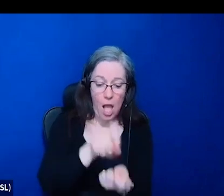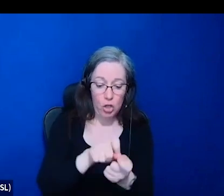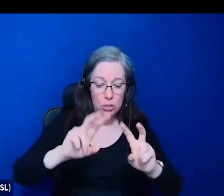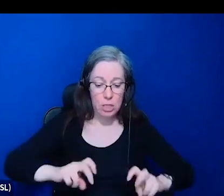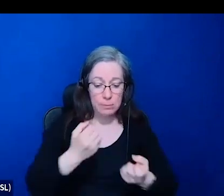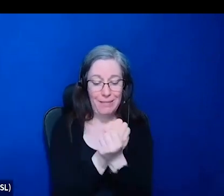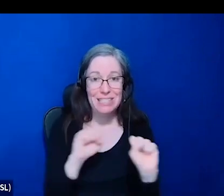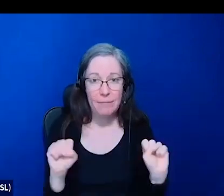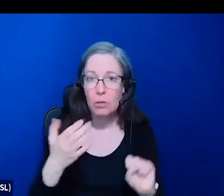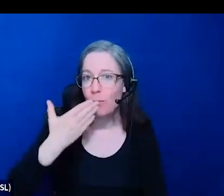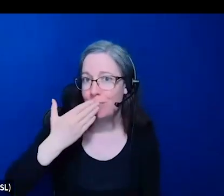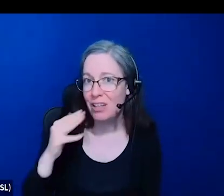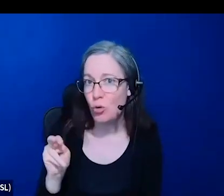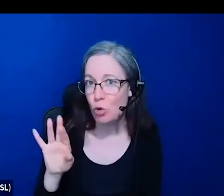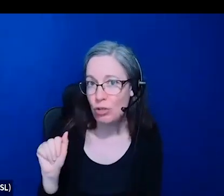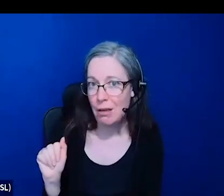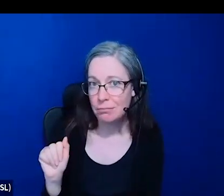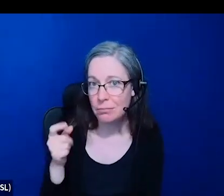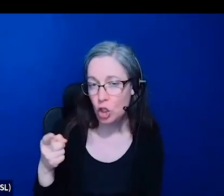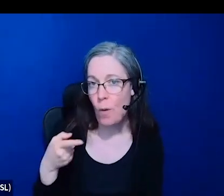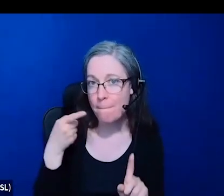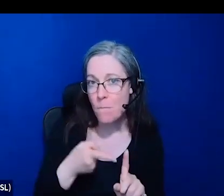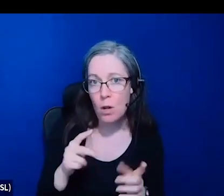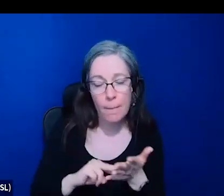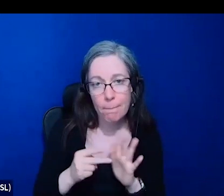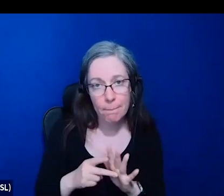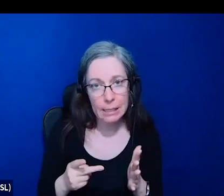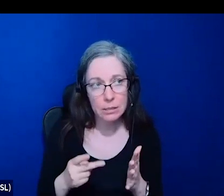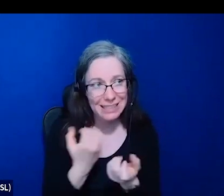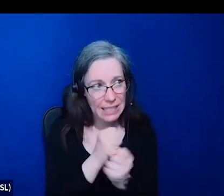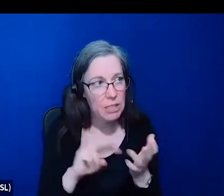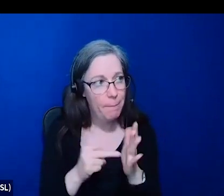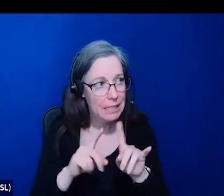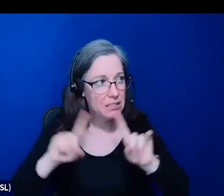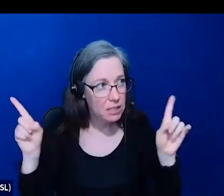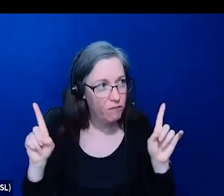Again, I want to thank Maria for pointing out that this means different things for different kinds of disabilities.